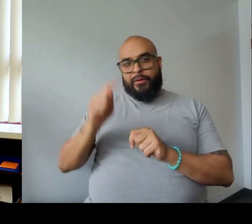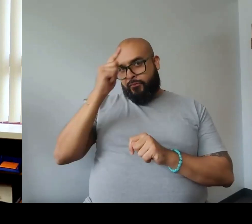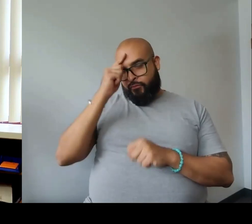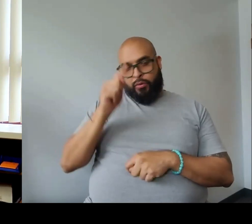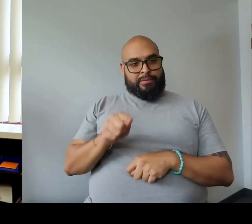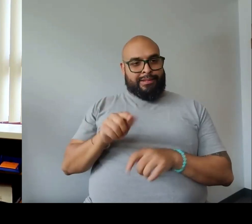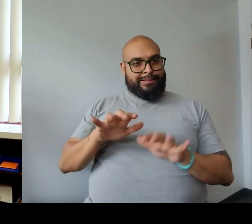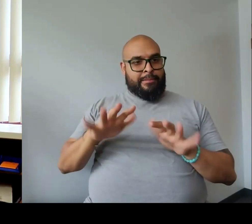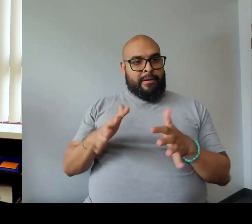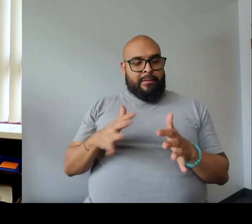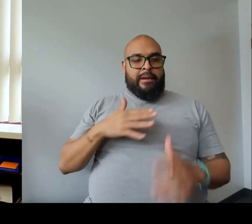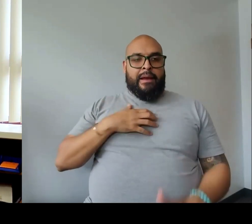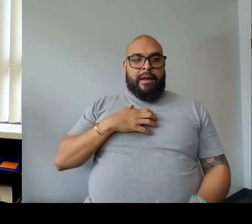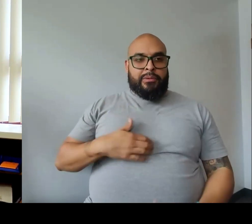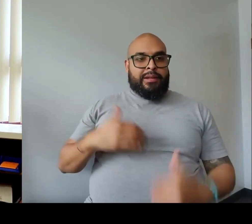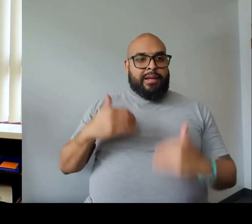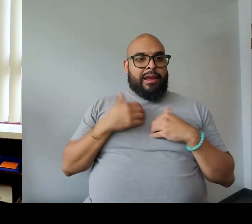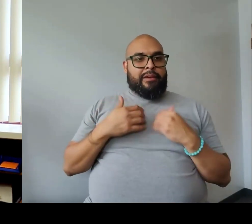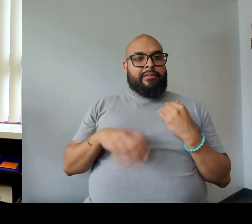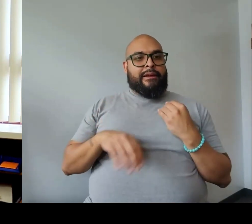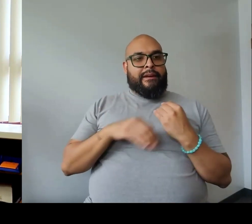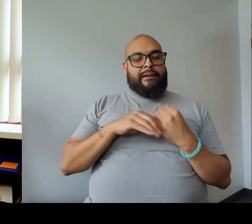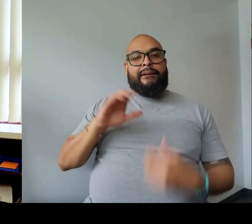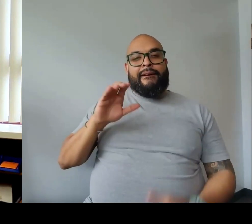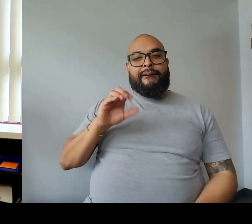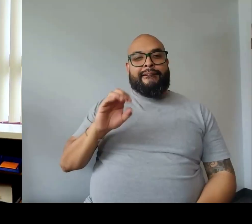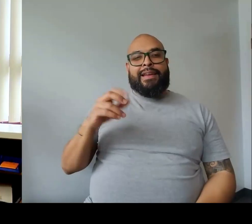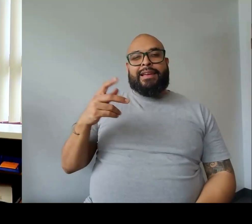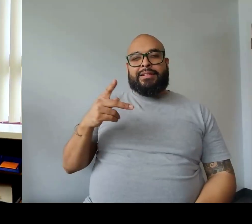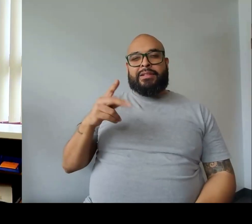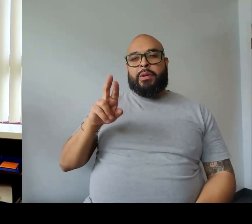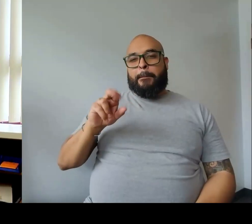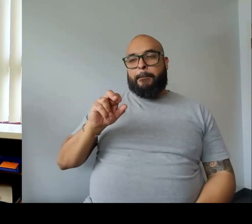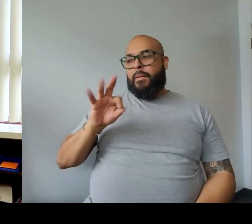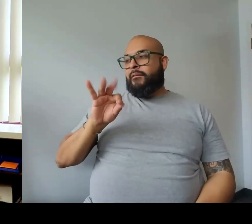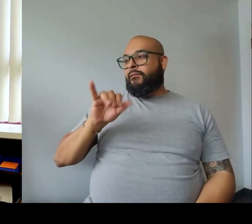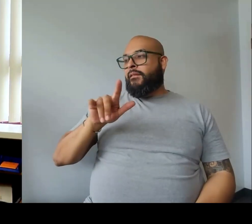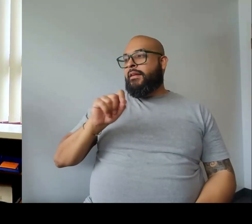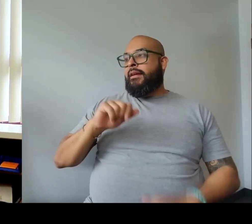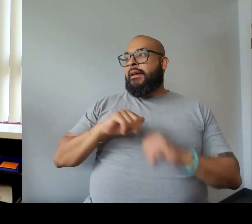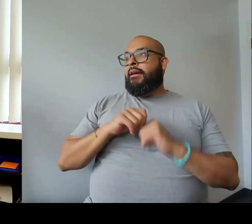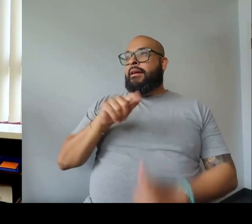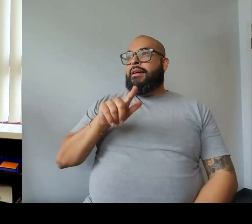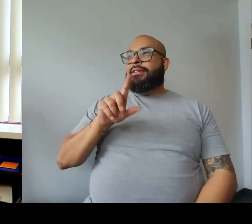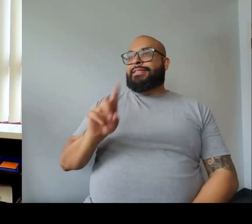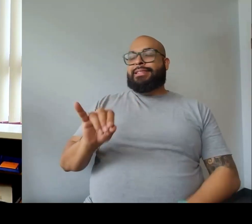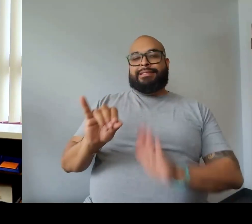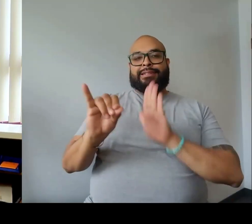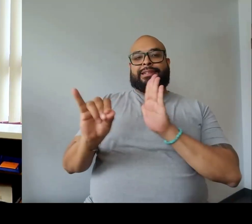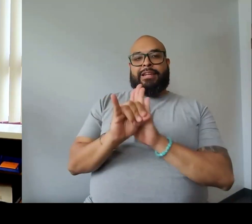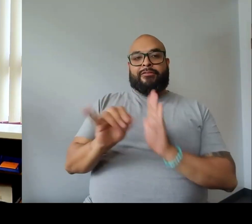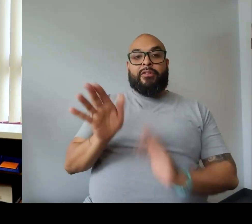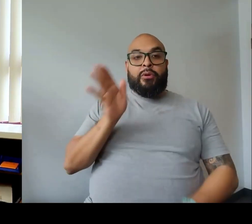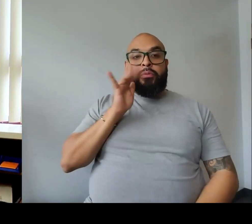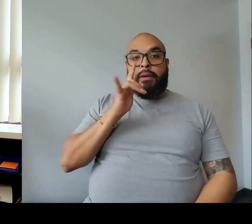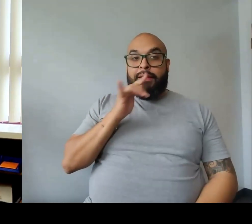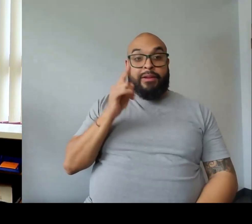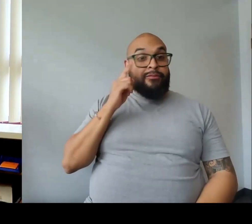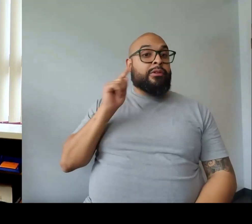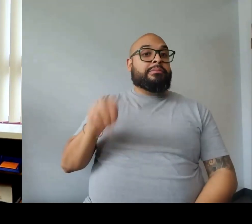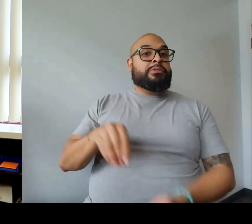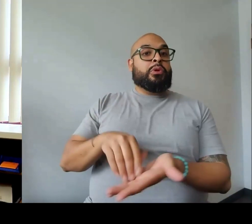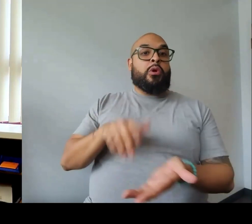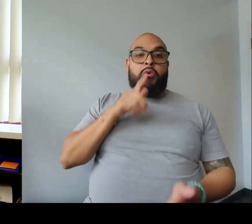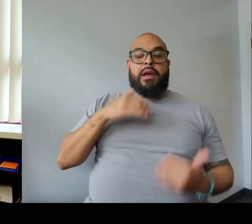I would like some extra case file or sorry, case profiles of how LD identification would look like in a student with existing VI eligibility at school.